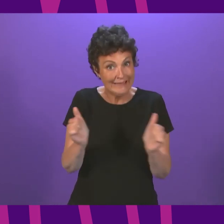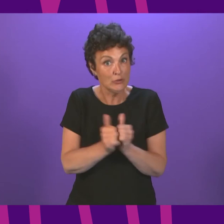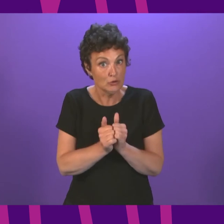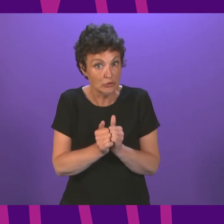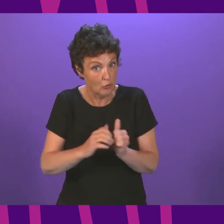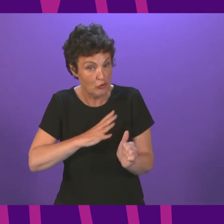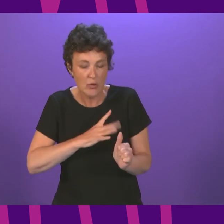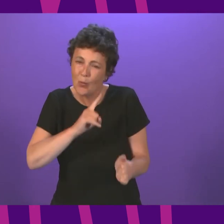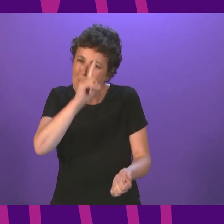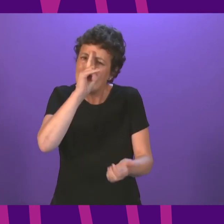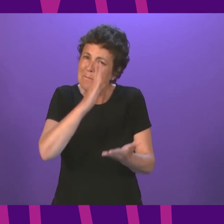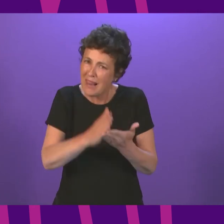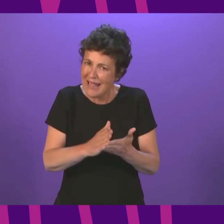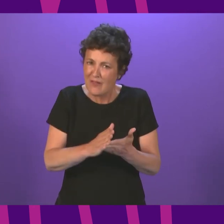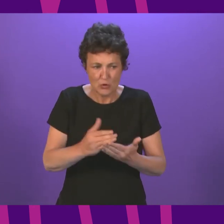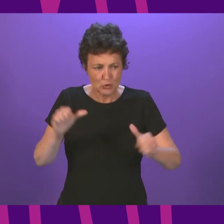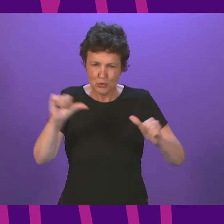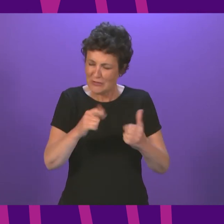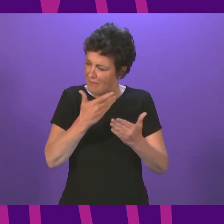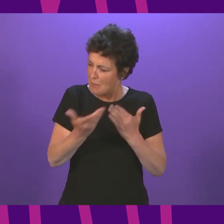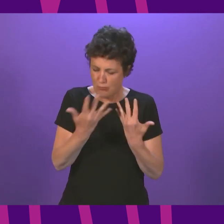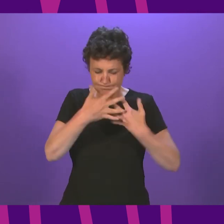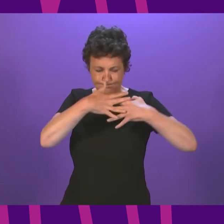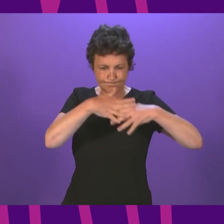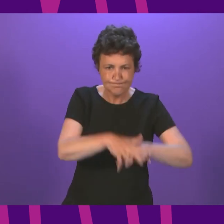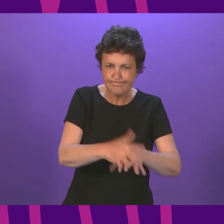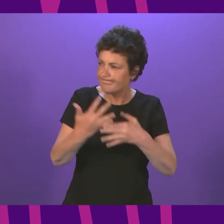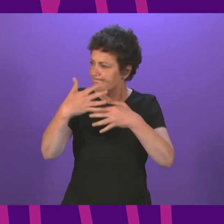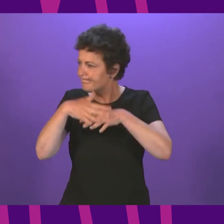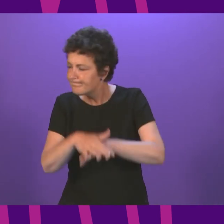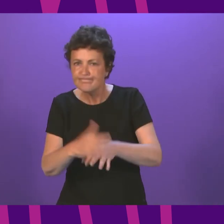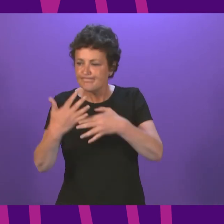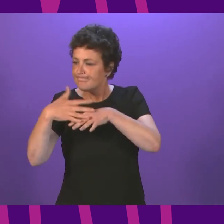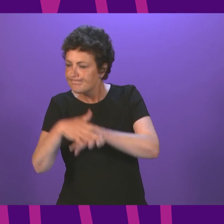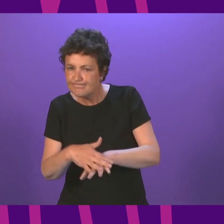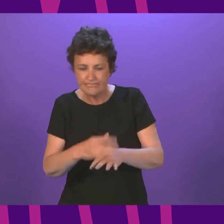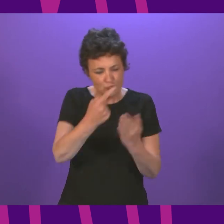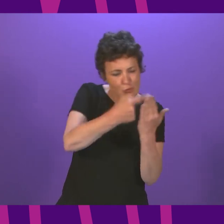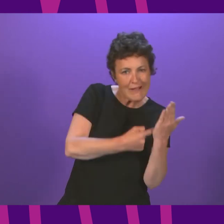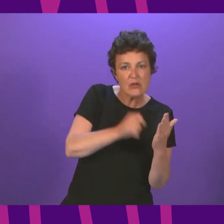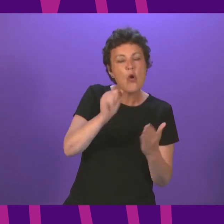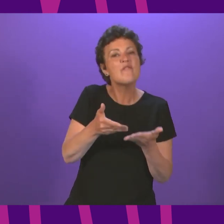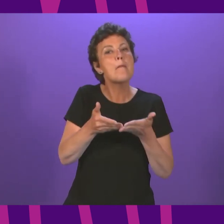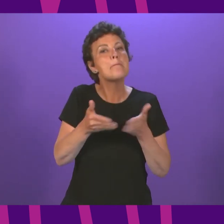that we have to breaking the transmission of Covid-19. Vaccines are a huge part of that,